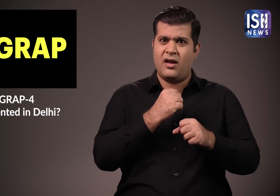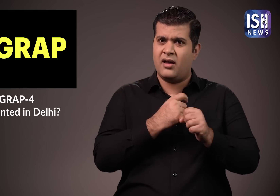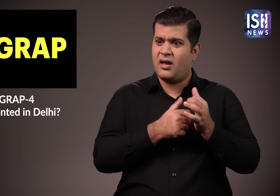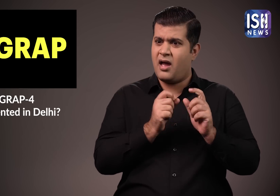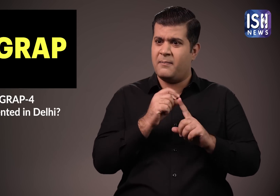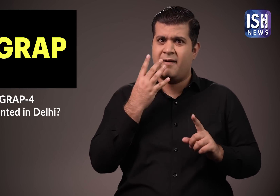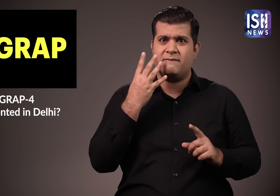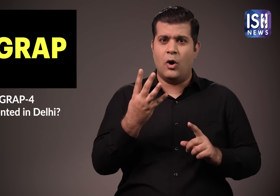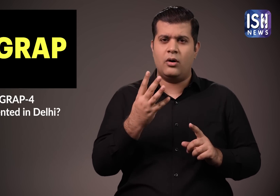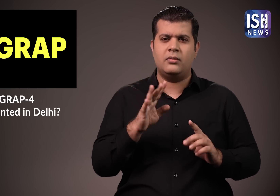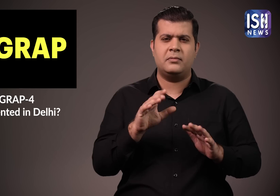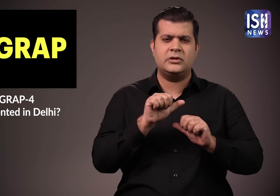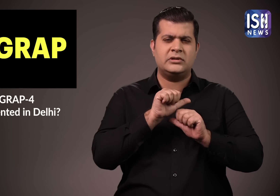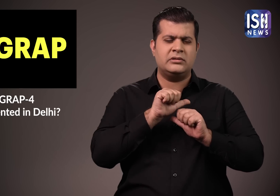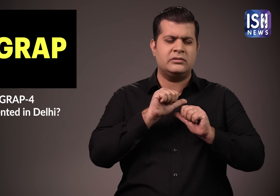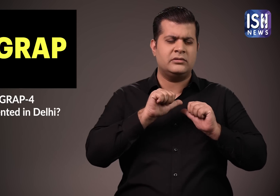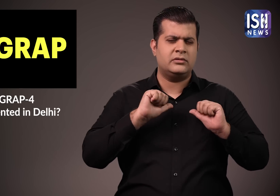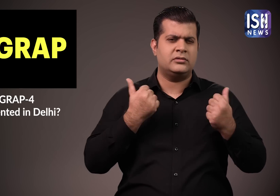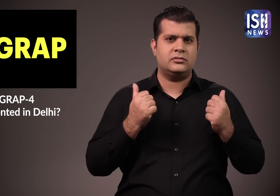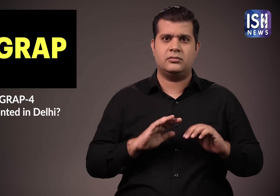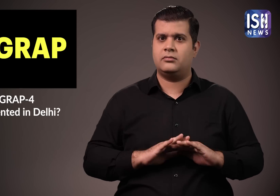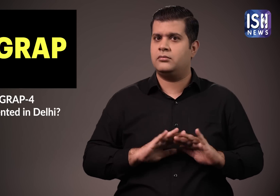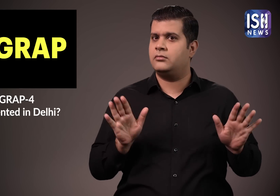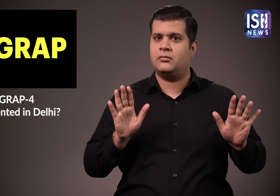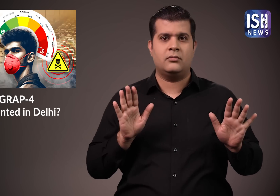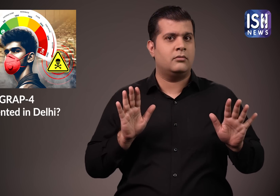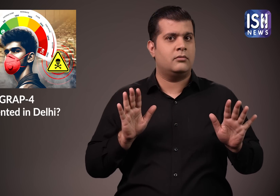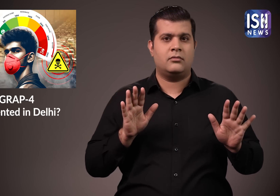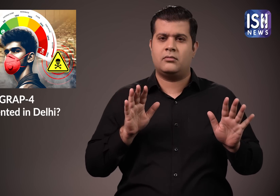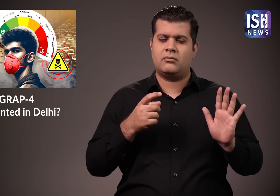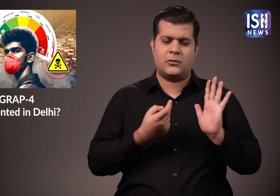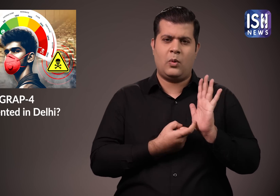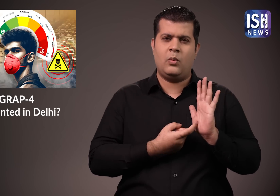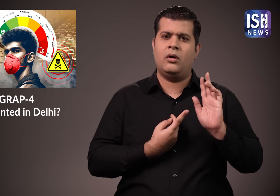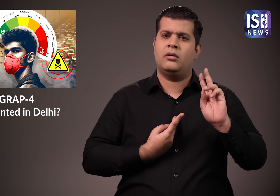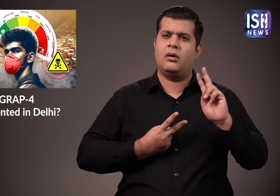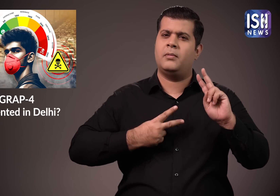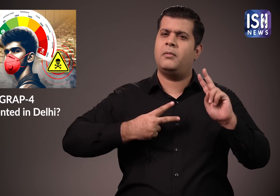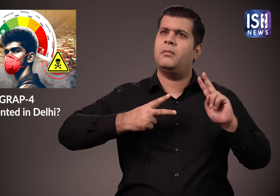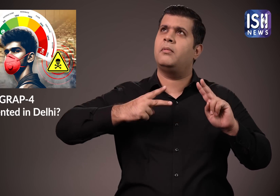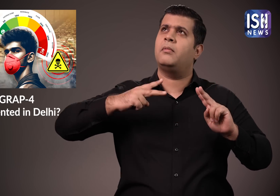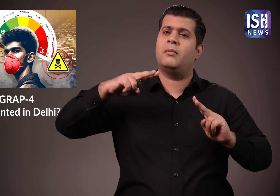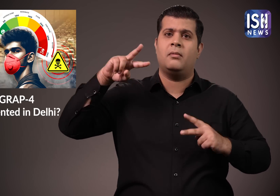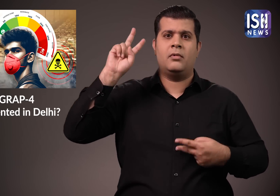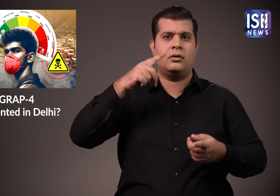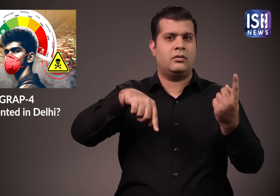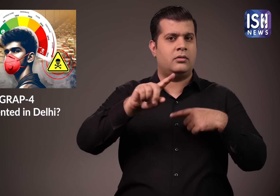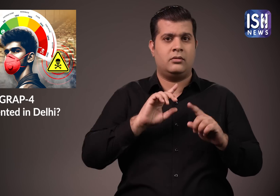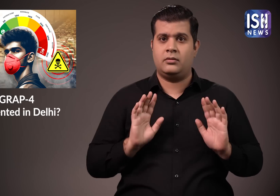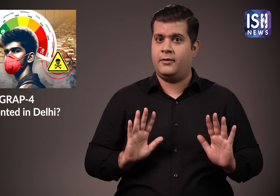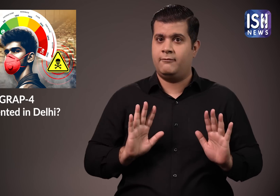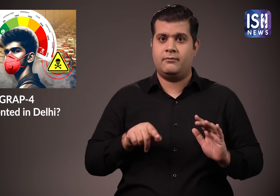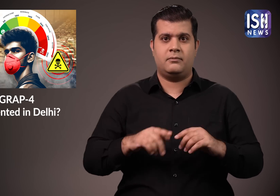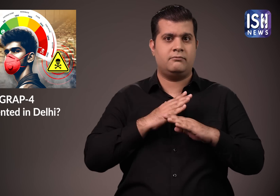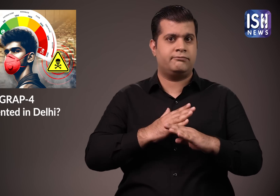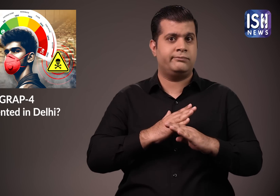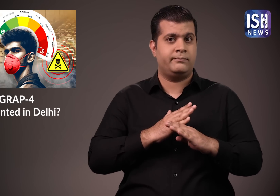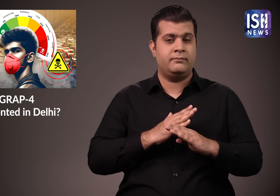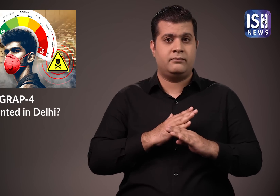GRAP-Stage 4 includes extremely severe restrictions and extremely strict bans are imposed.